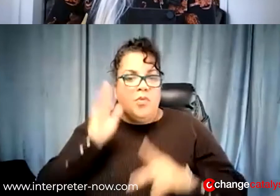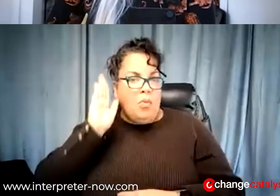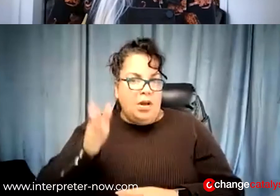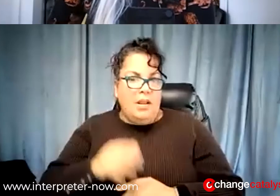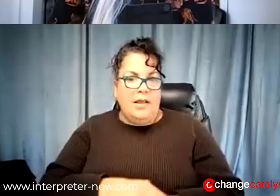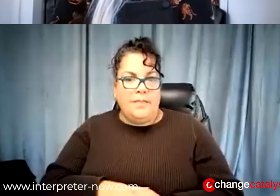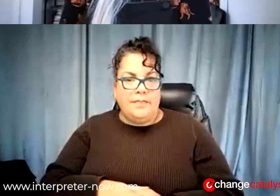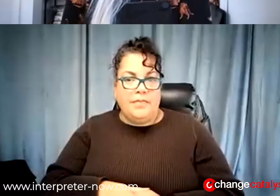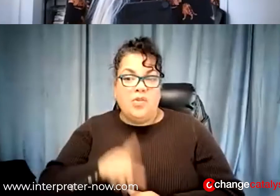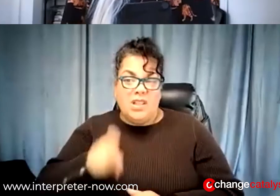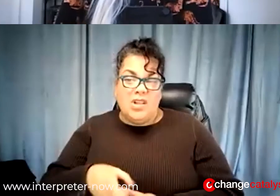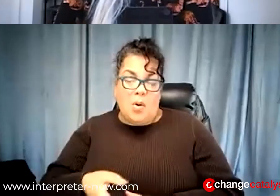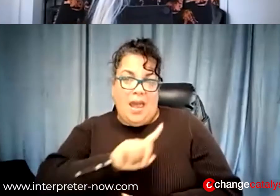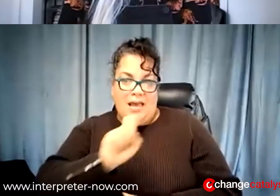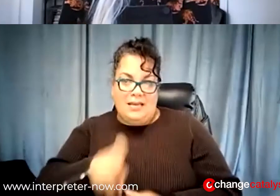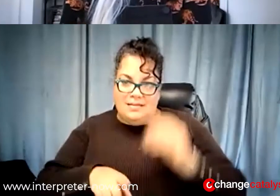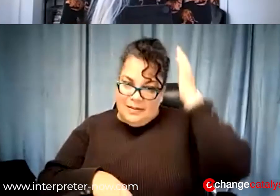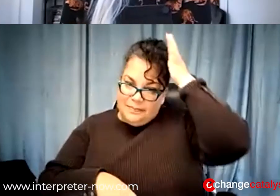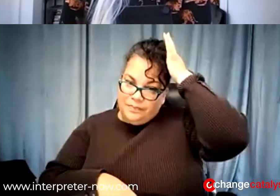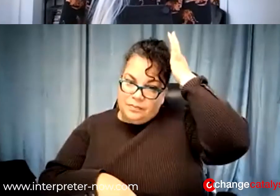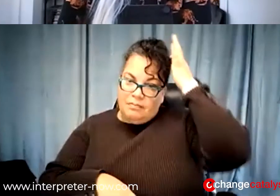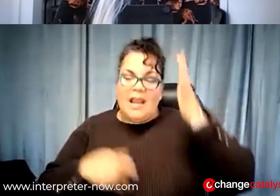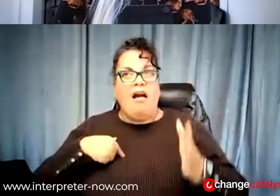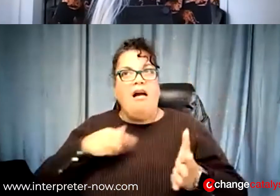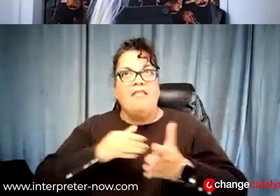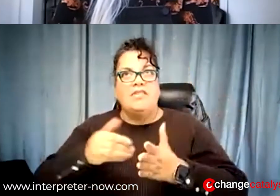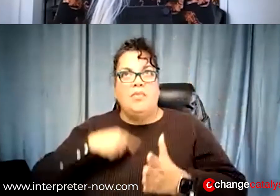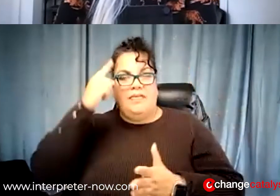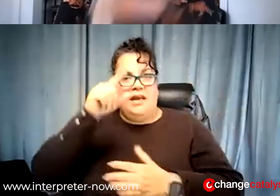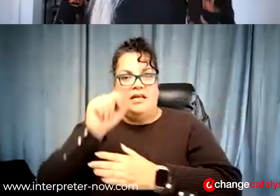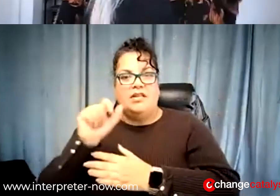Kt: I think a lot of times, we think of trailblazers as like Serena Williams, which like, obviously,